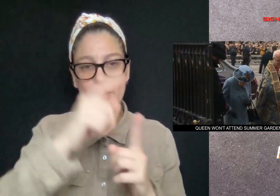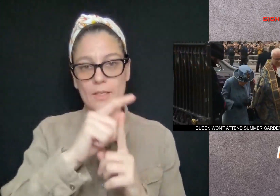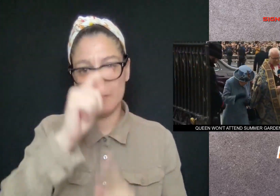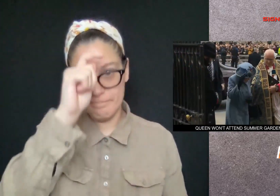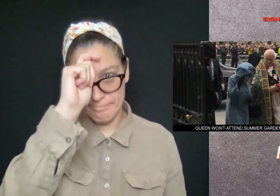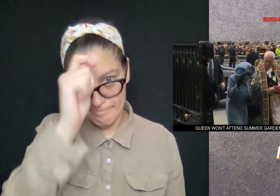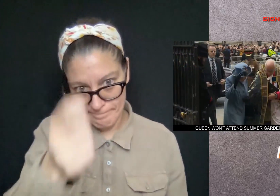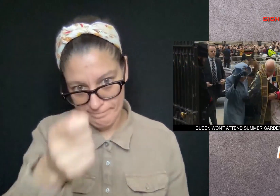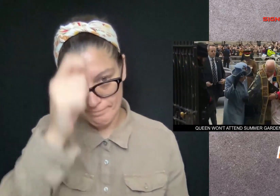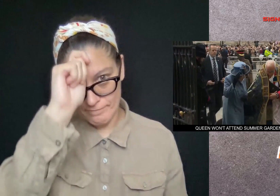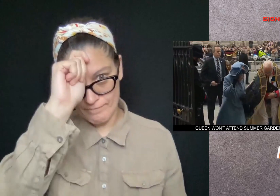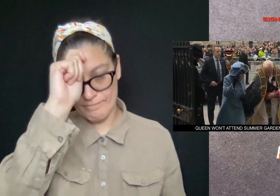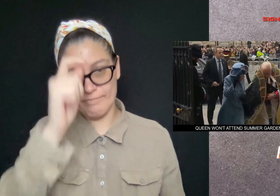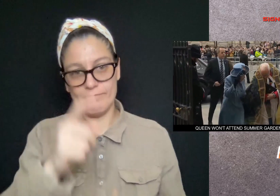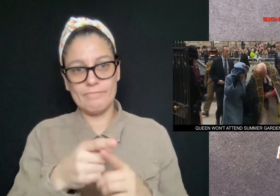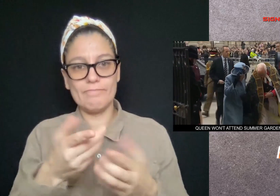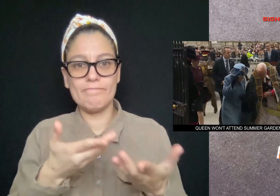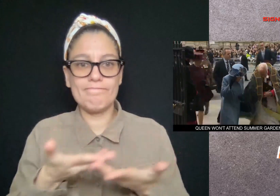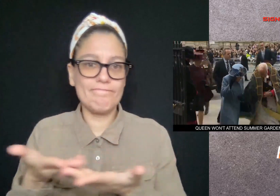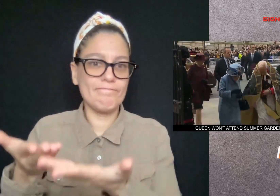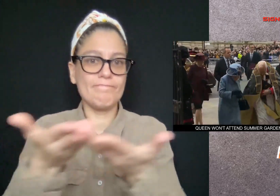they are a way for the Queen to honor public service